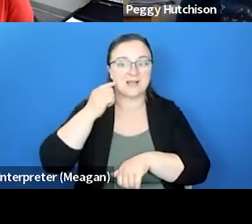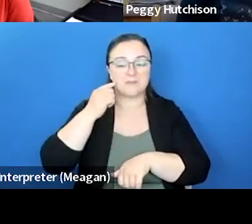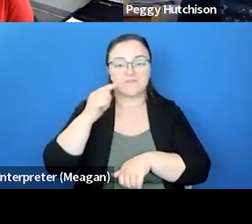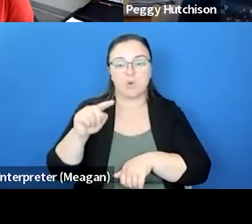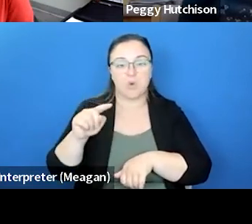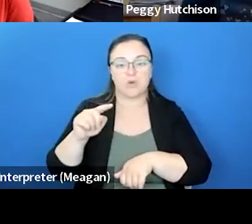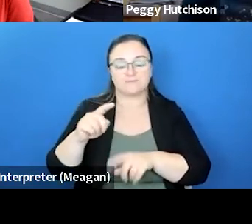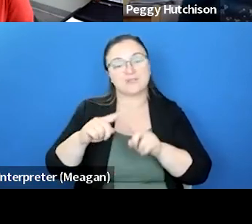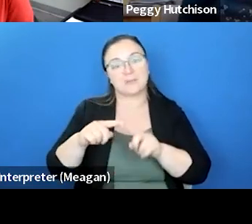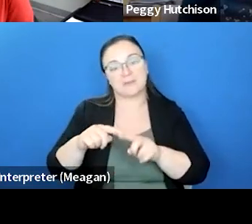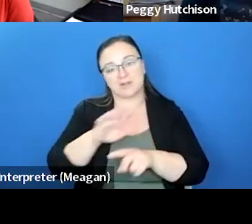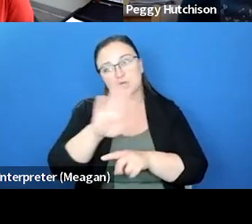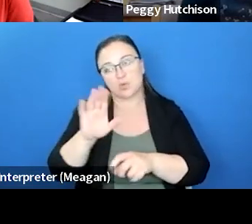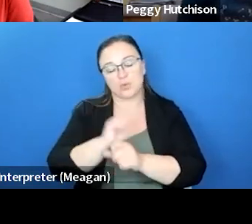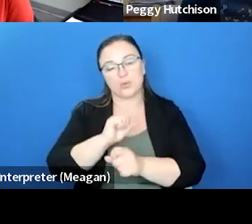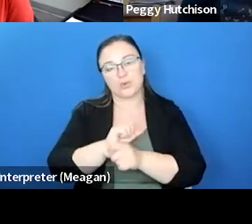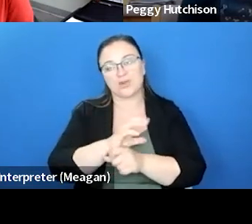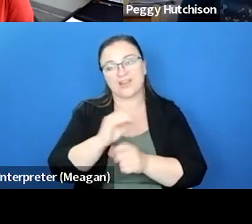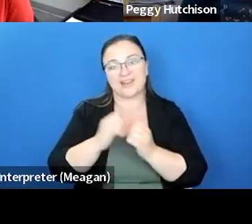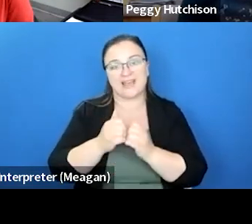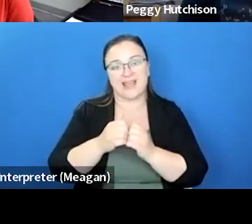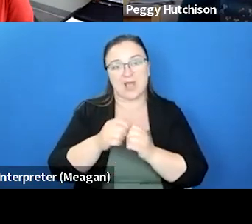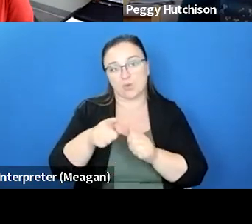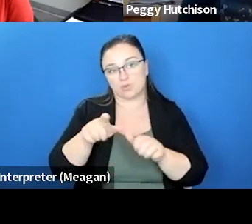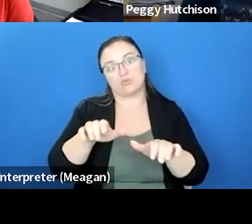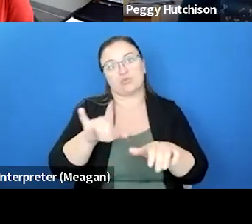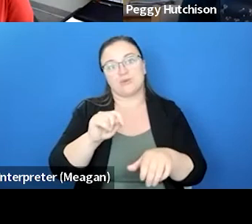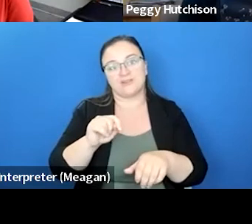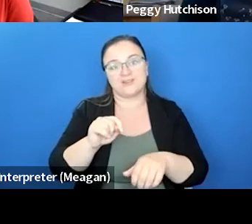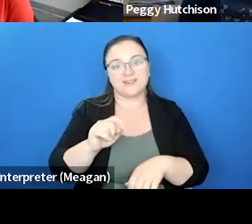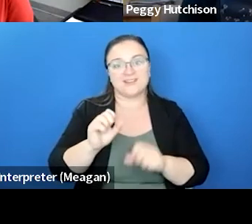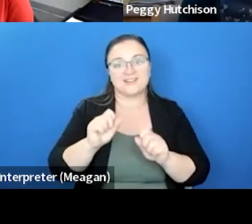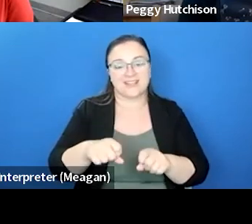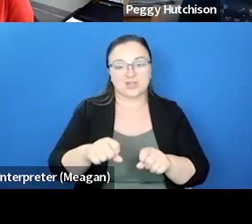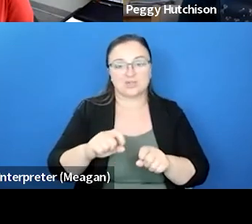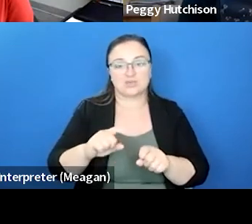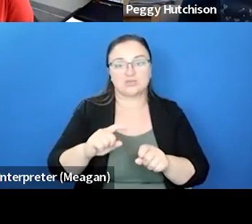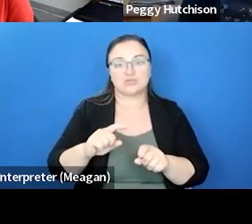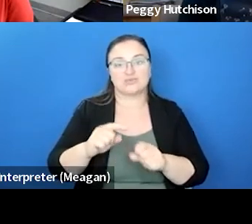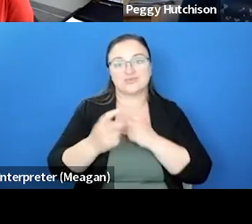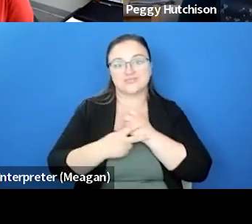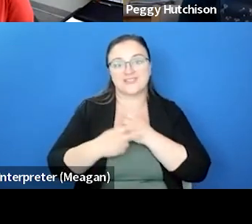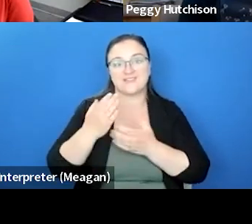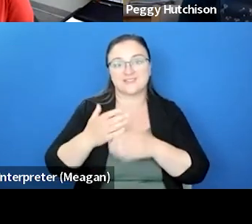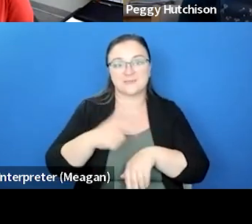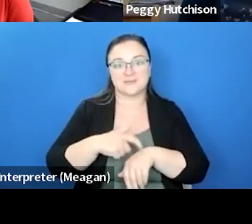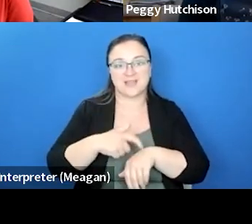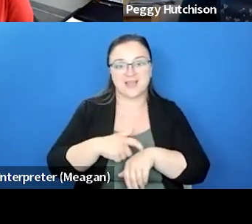depending on the work that you do and how you can do it, are there ways to nest like some focus time versus